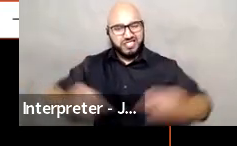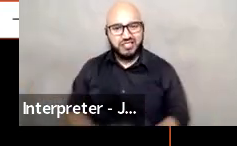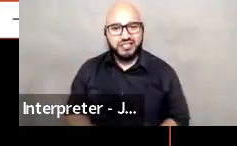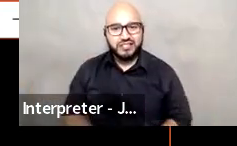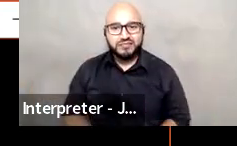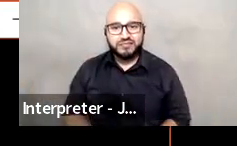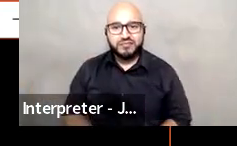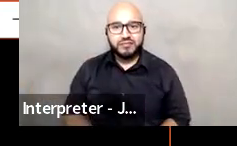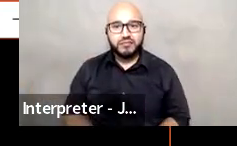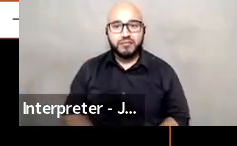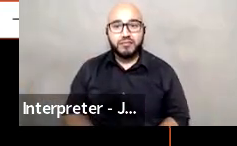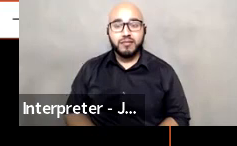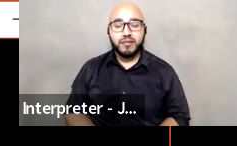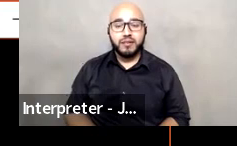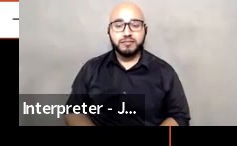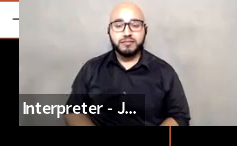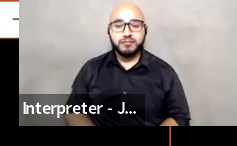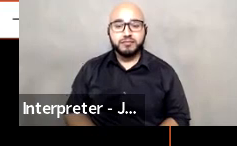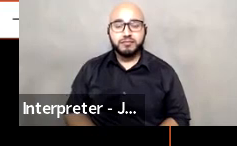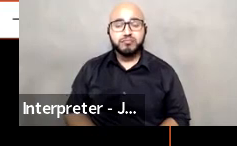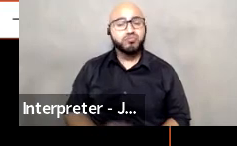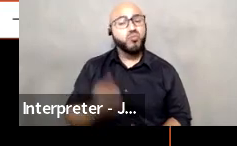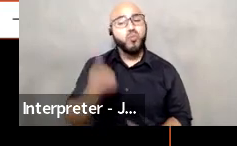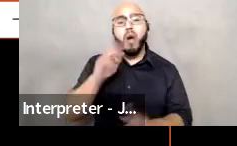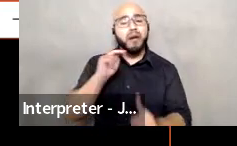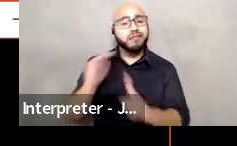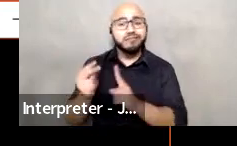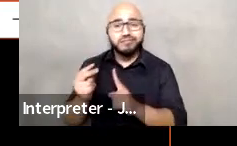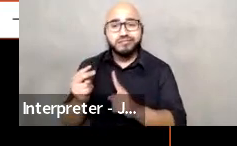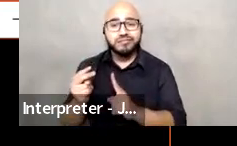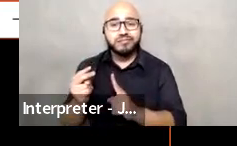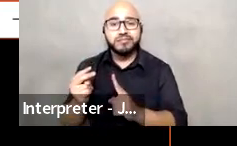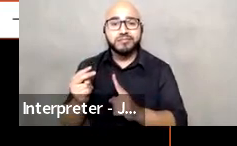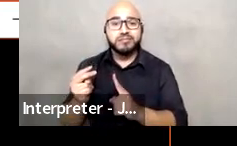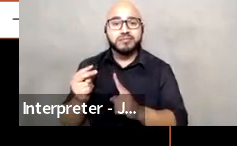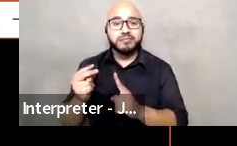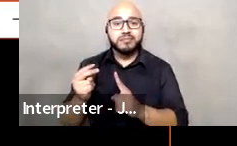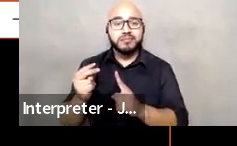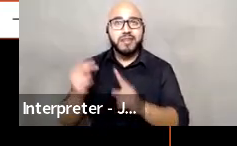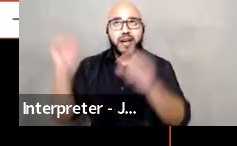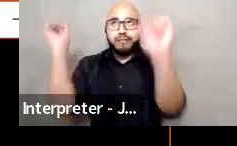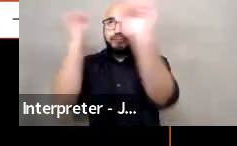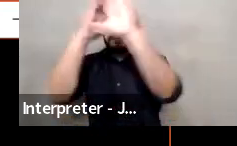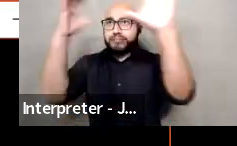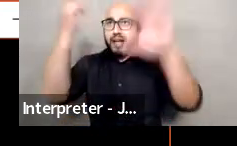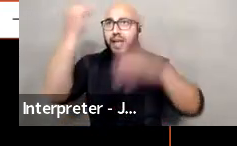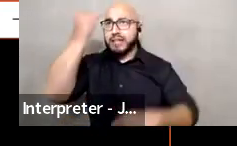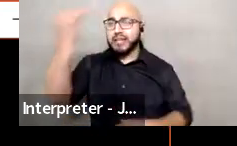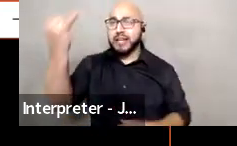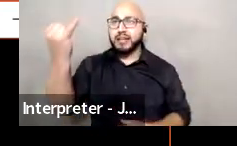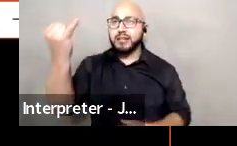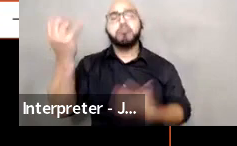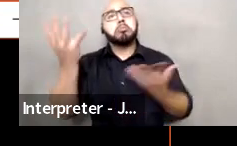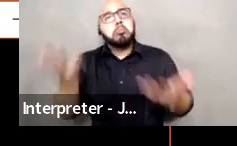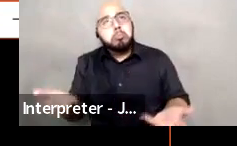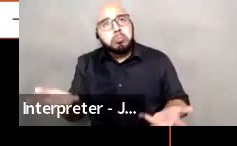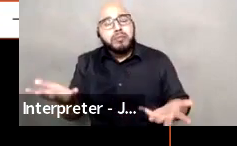On the one hand, we have an idea of of, well, I was going to show you.